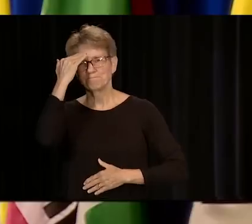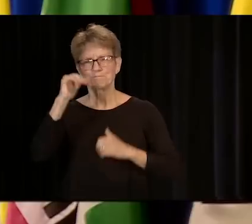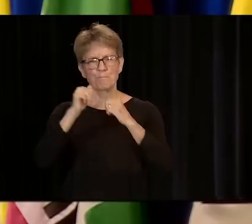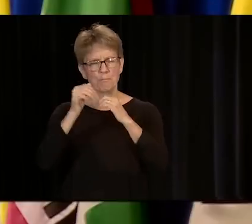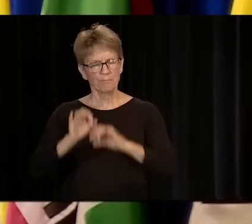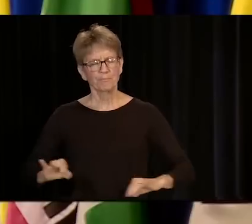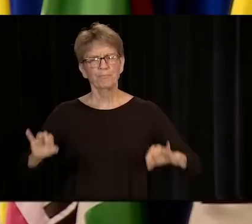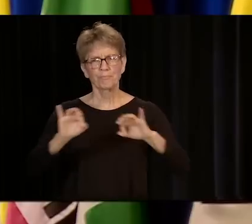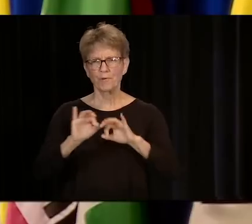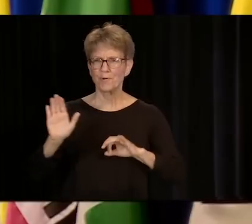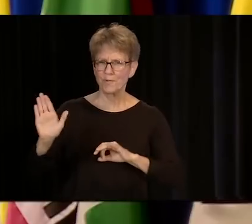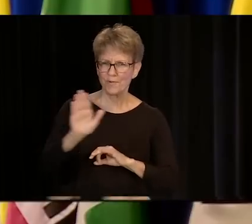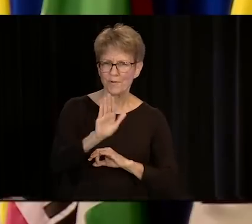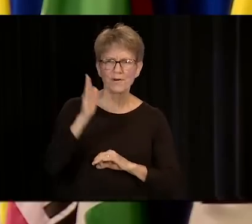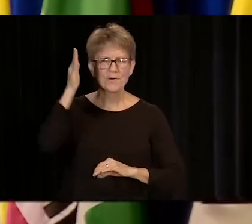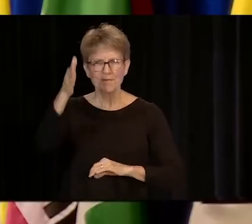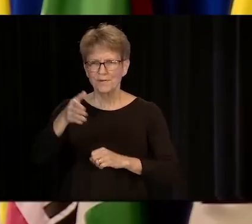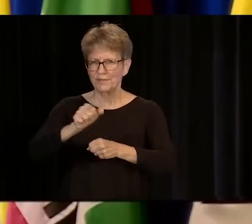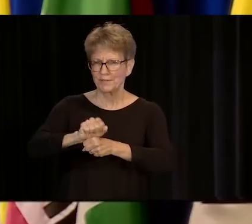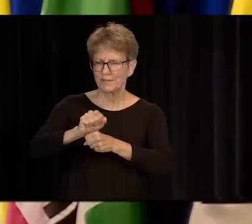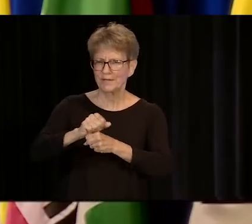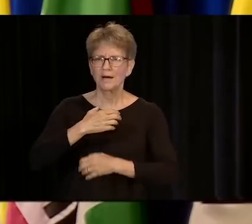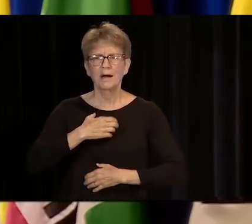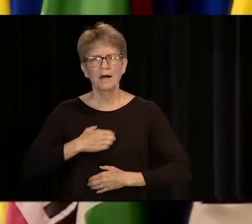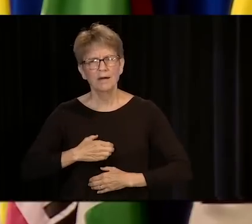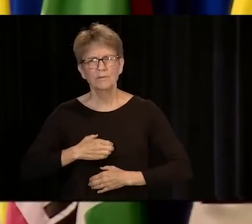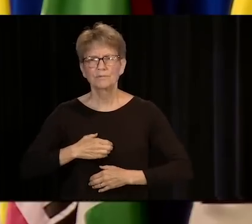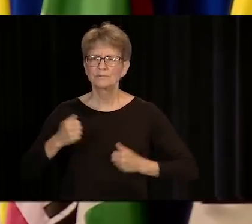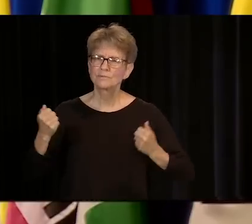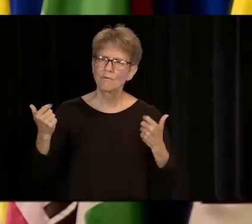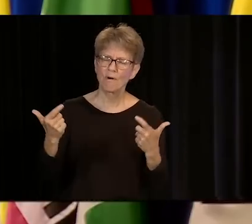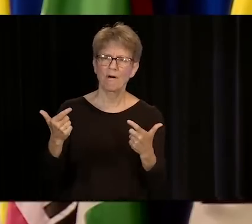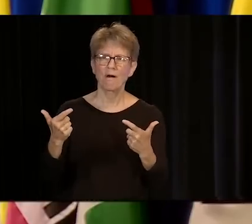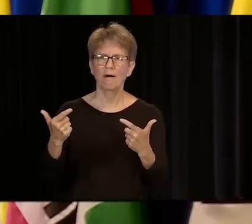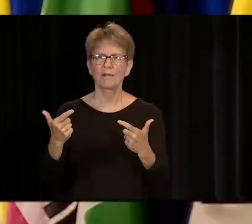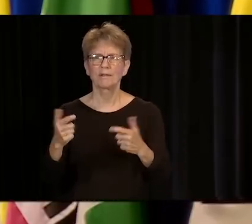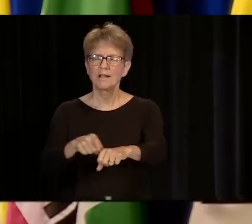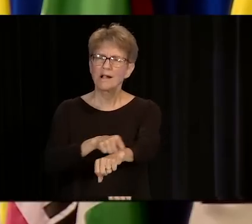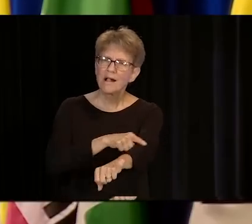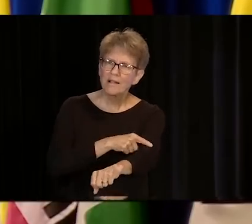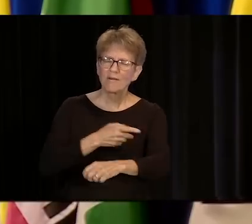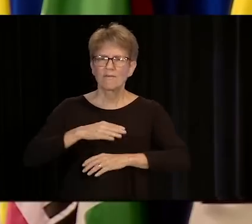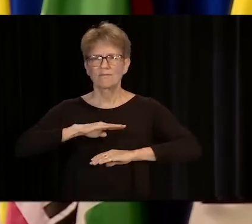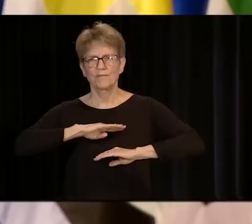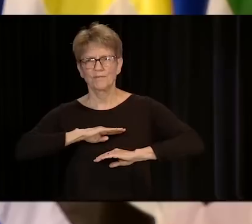I WISH YOU A LONG AND FULFILLING CAREER. CHALLENGES ARE INEVITABLE.